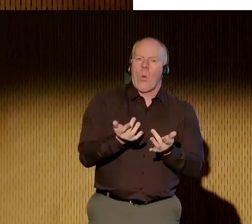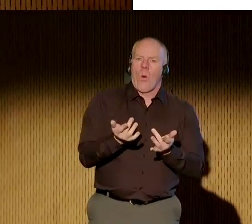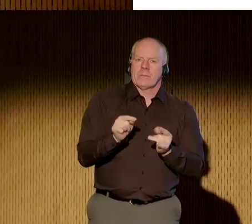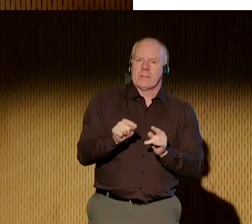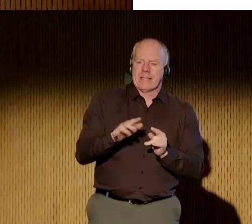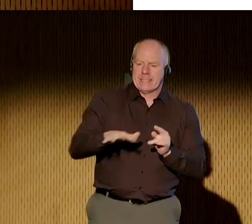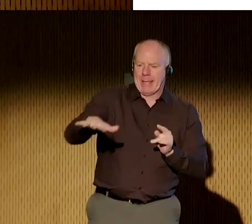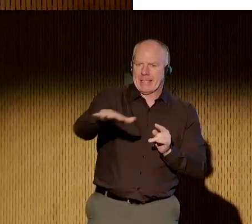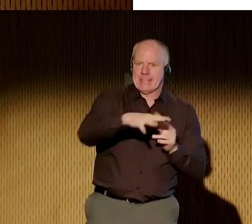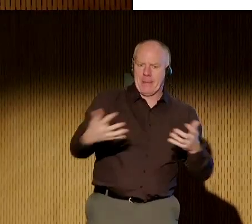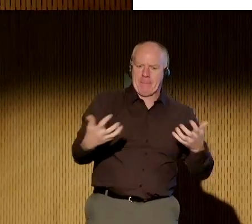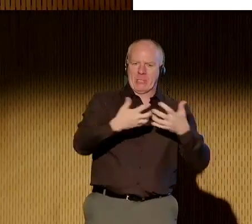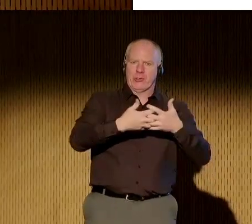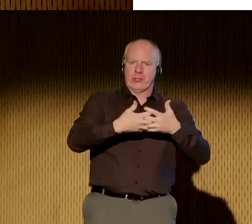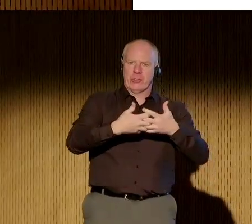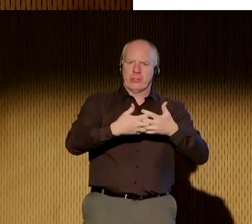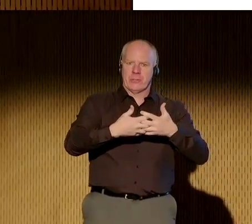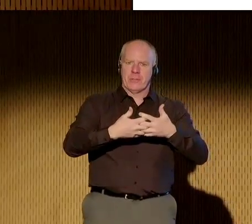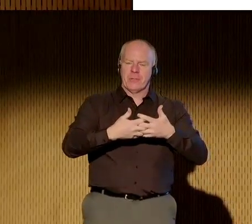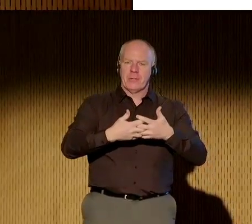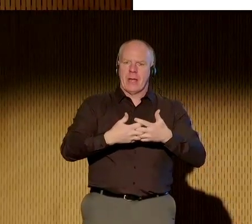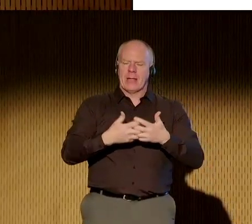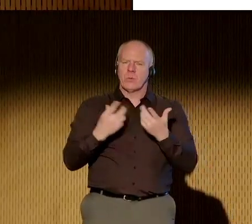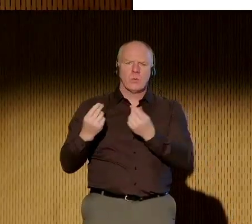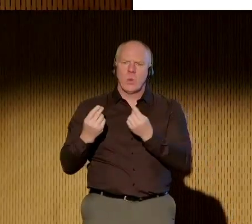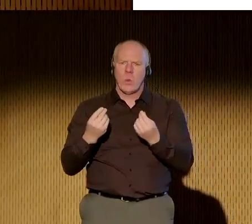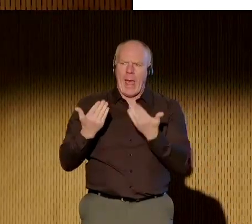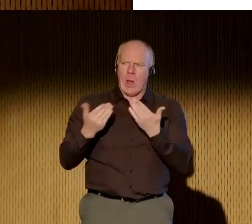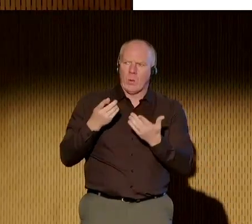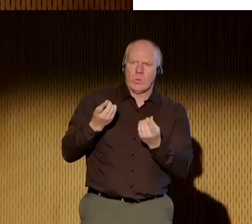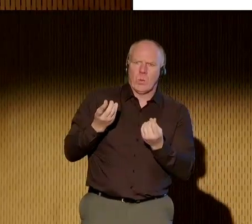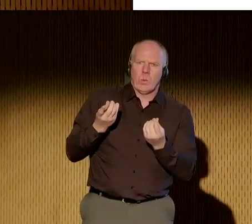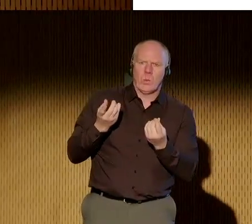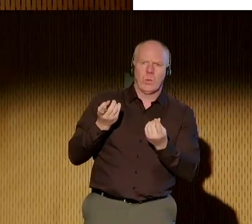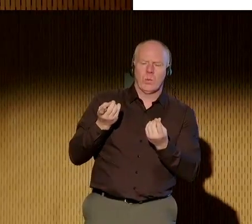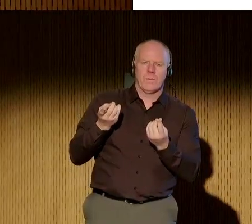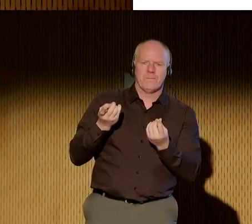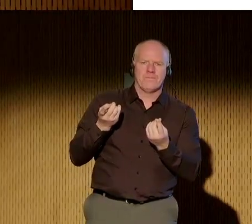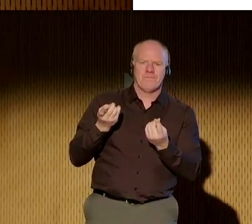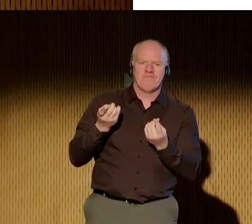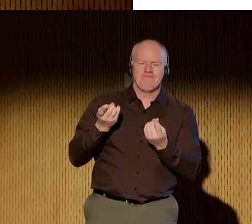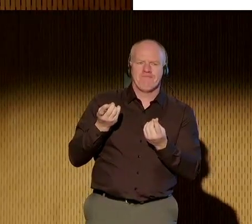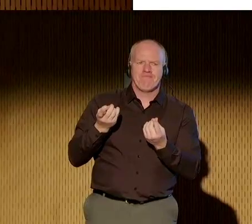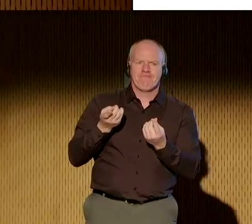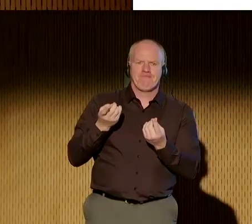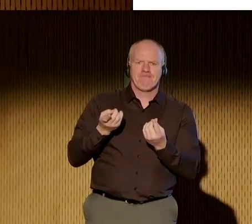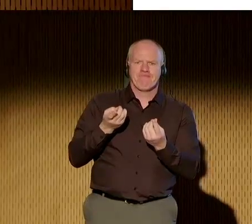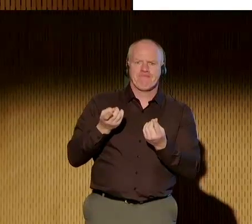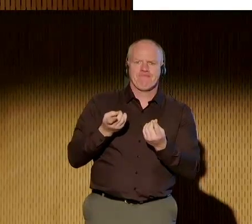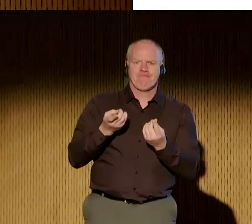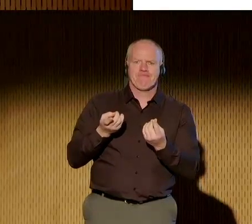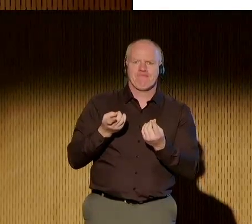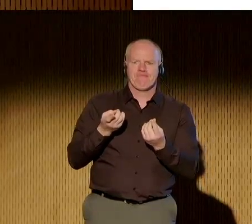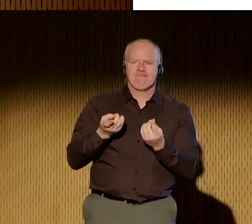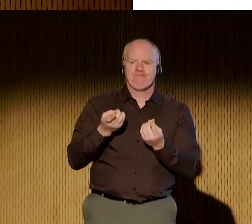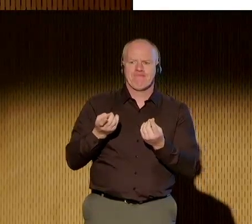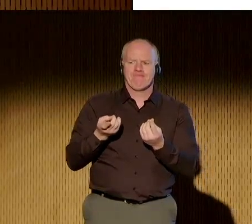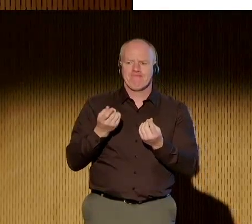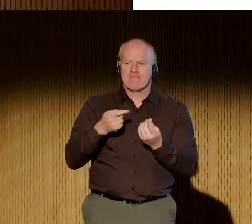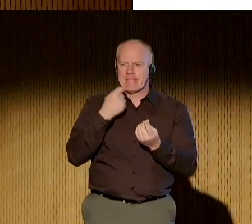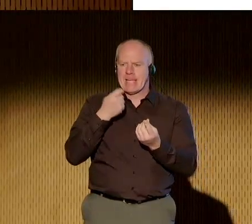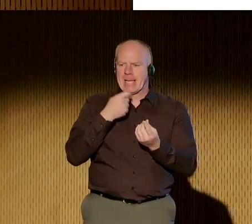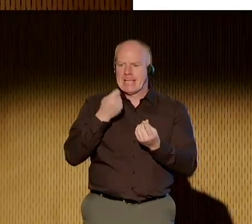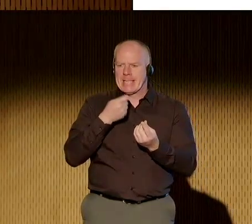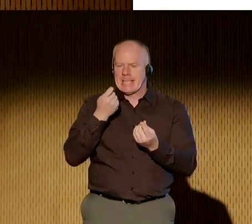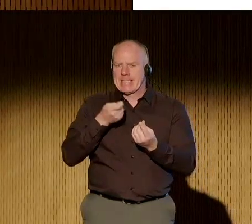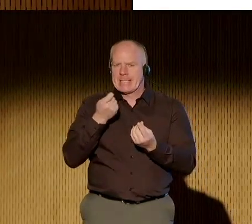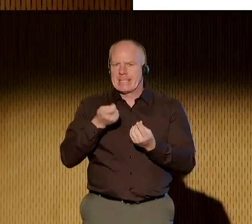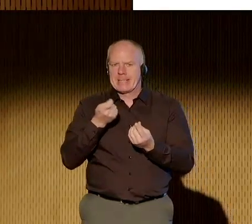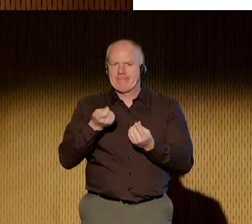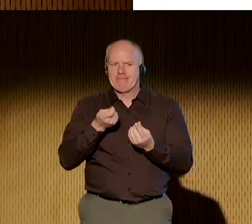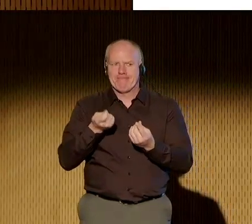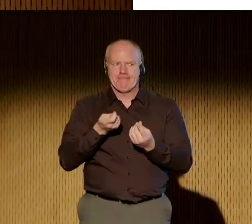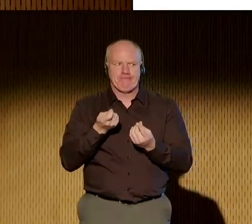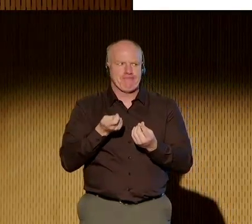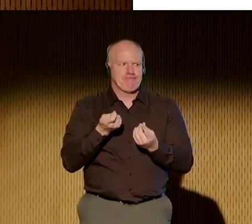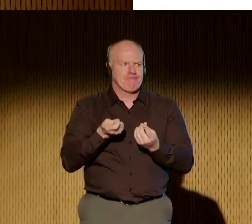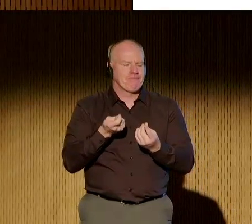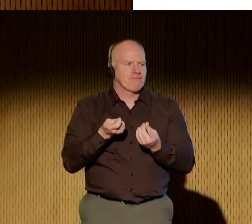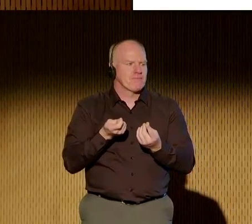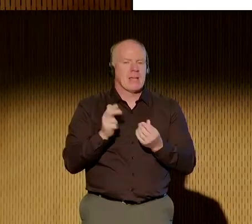aligns with that vision and what they have to do to.. how do you say it..what they can do to adapt